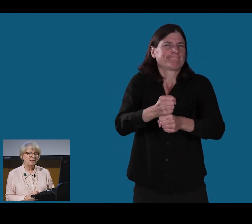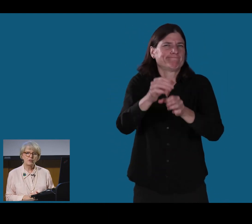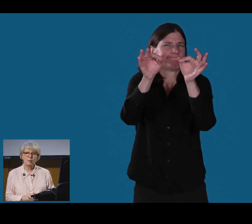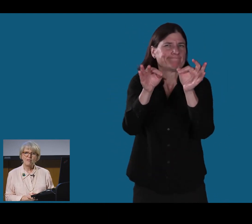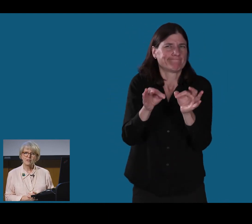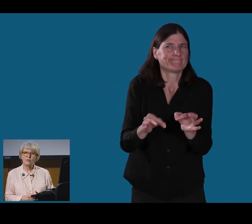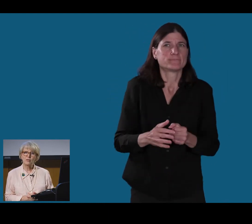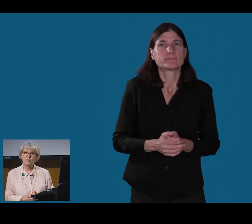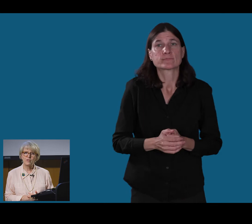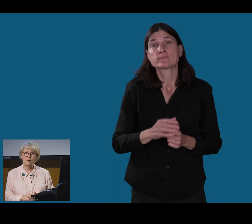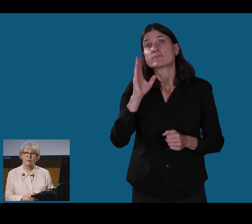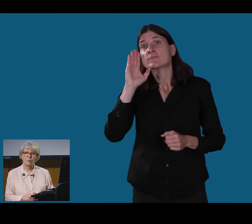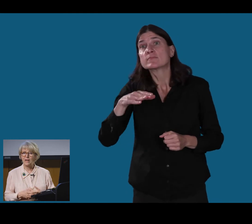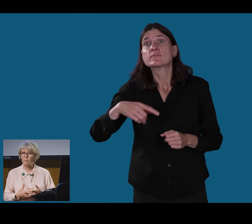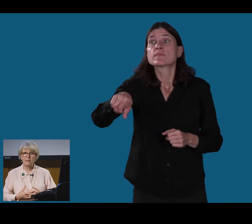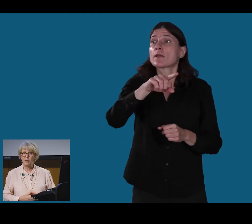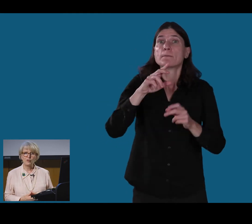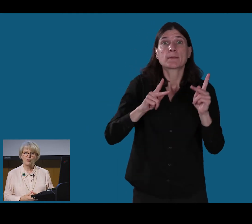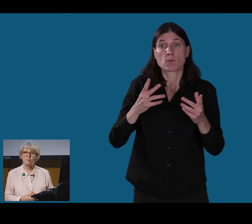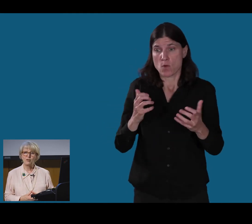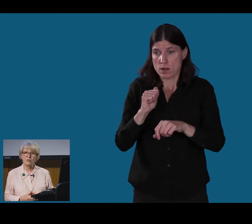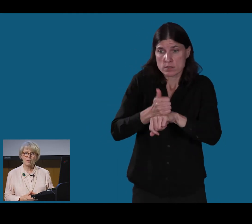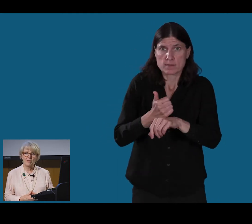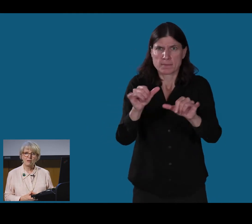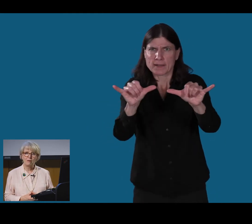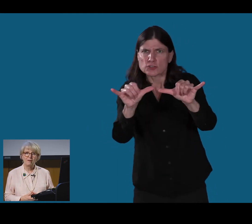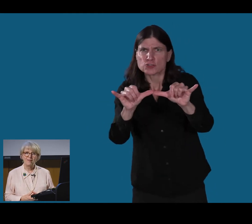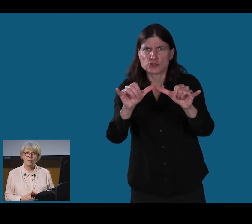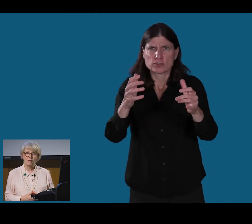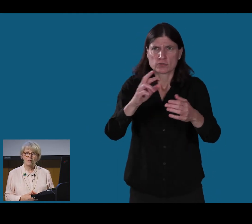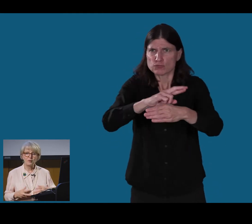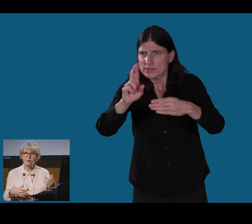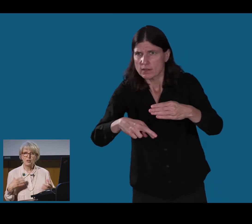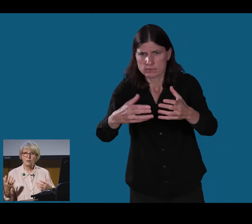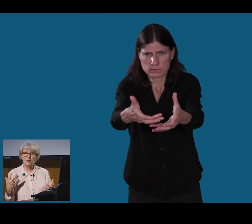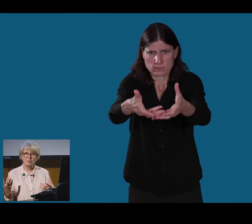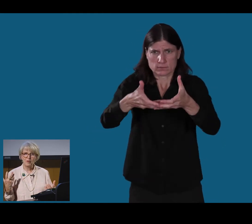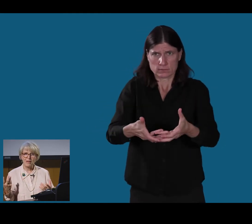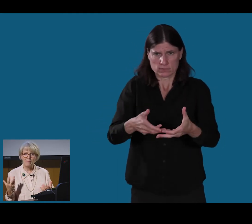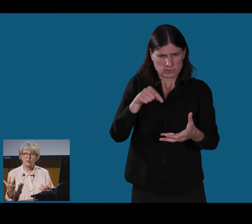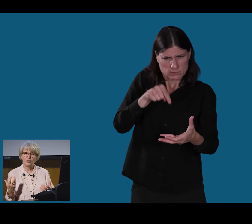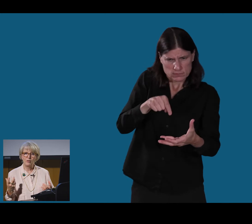Here are some factors to consider when anybody tells you they're measuring something with this particular instrument or that measure.